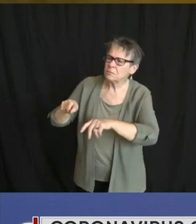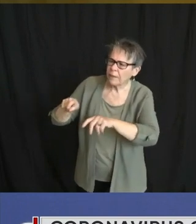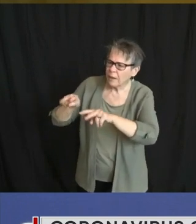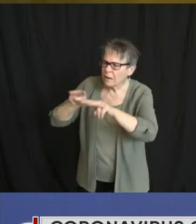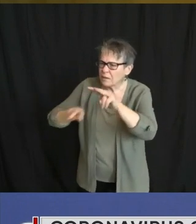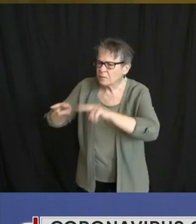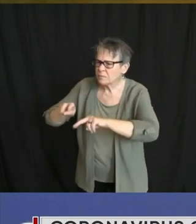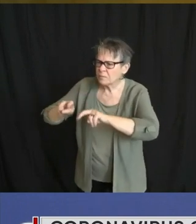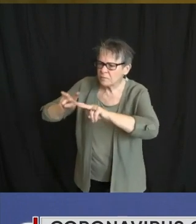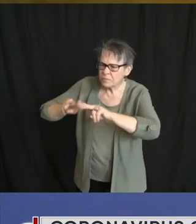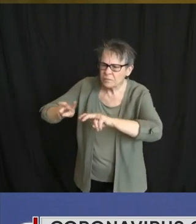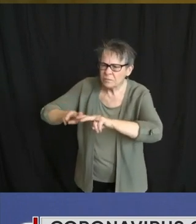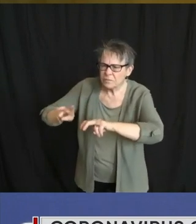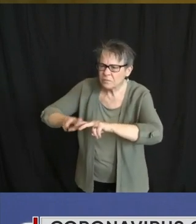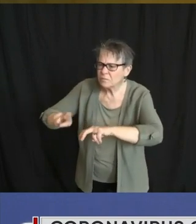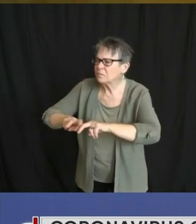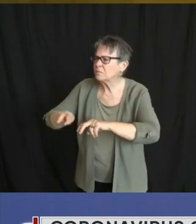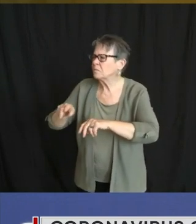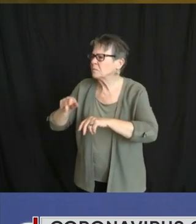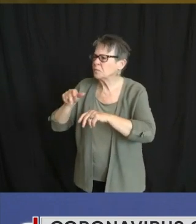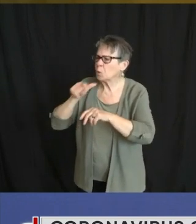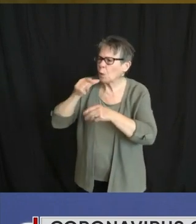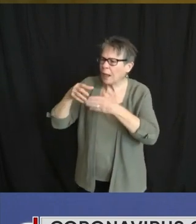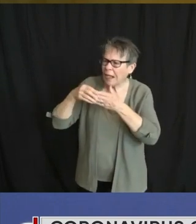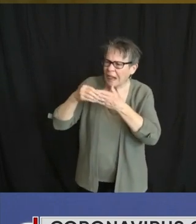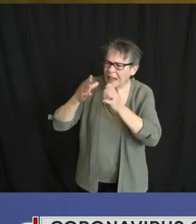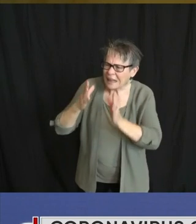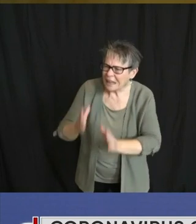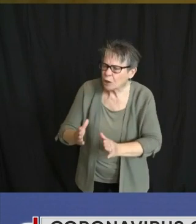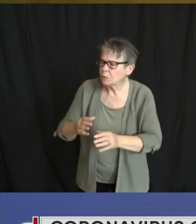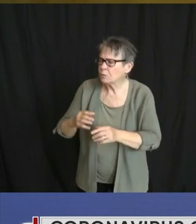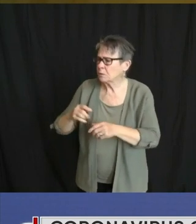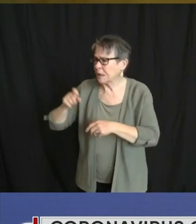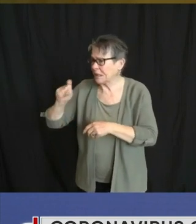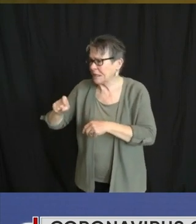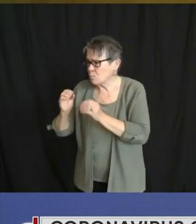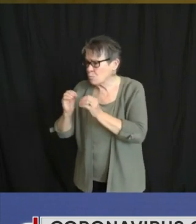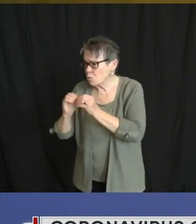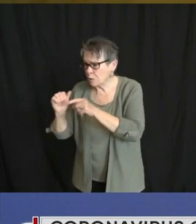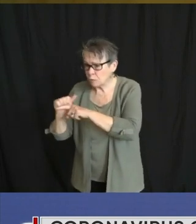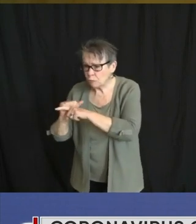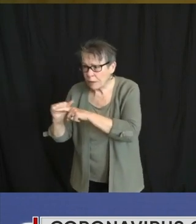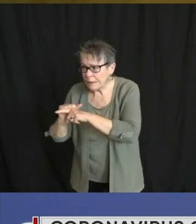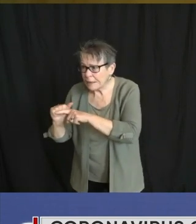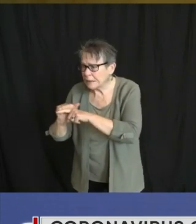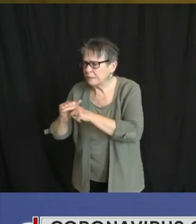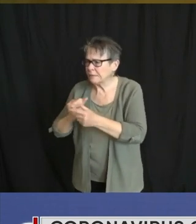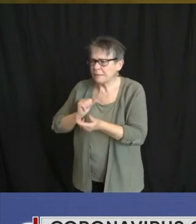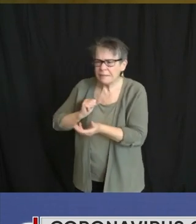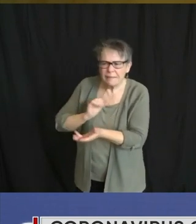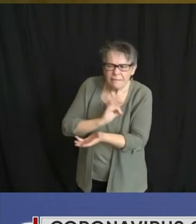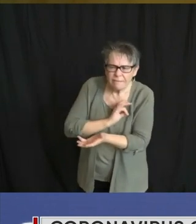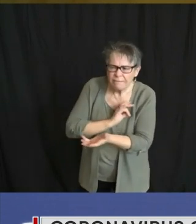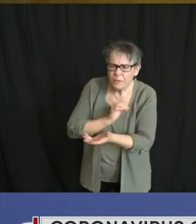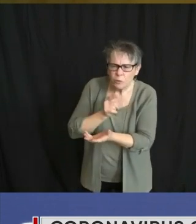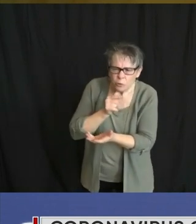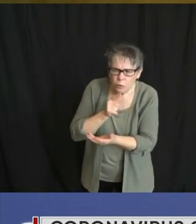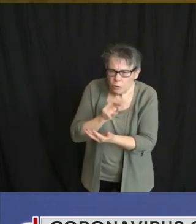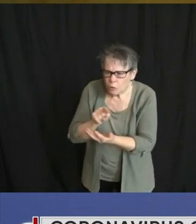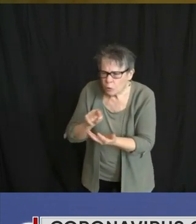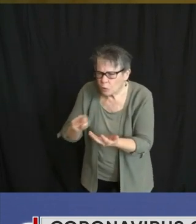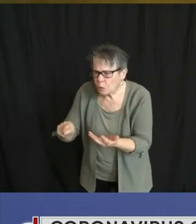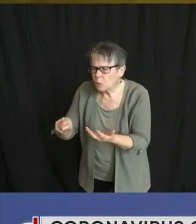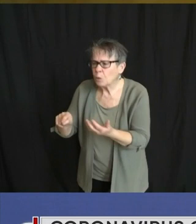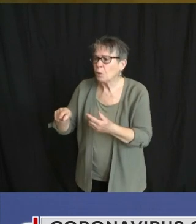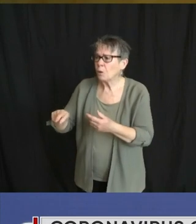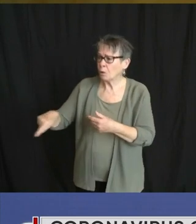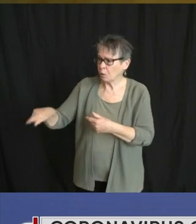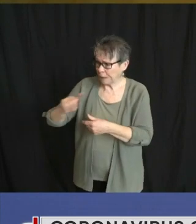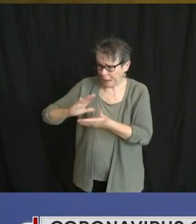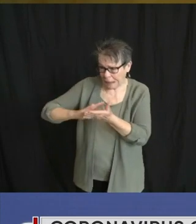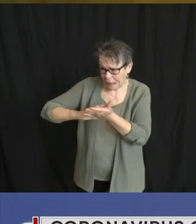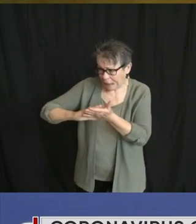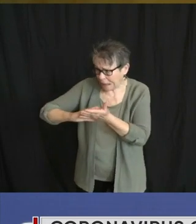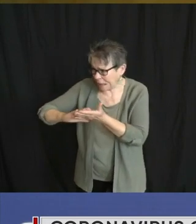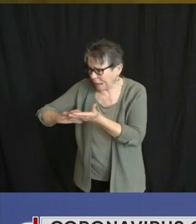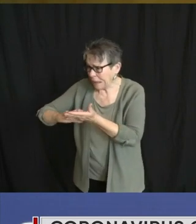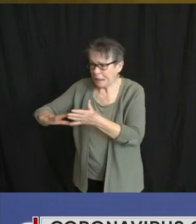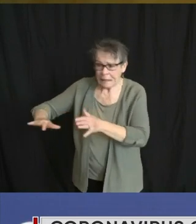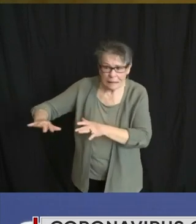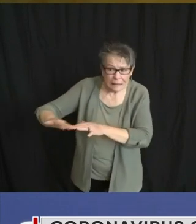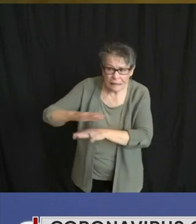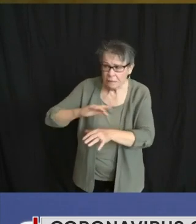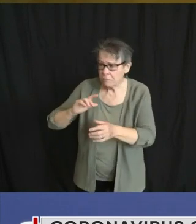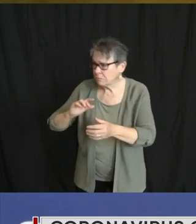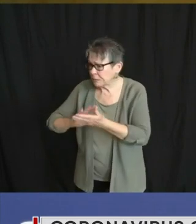ASSESSING THE TRAINING. WE ARE